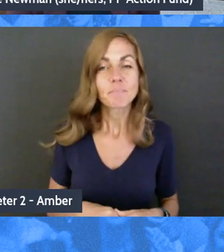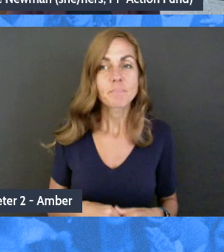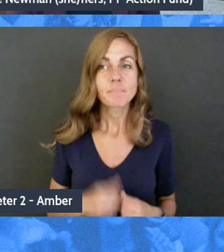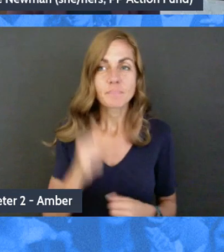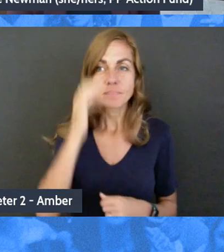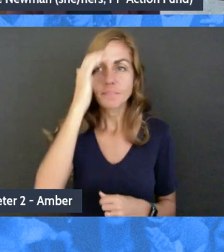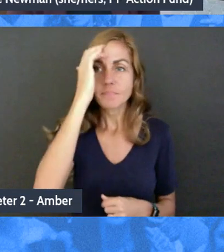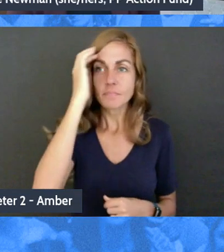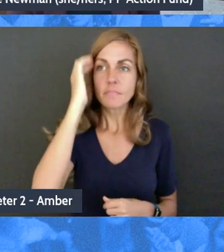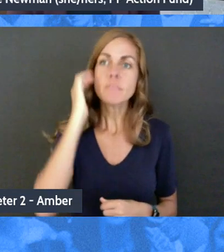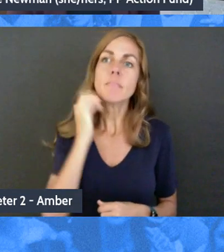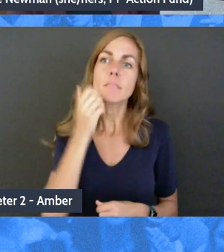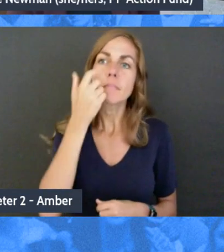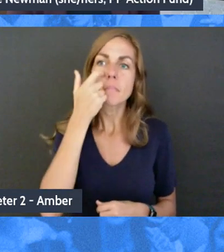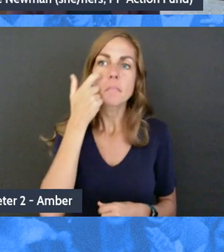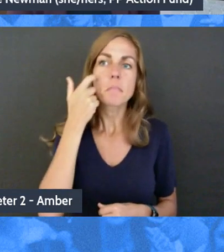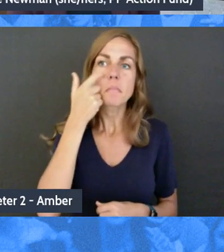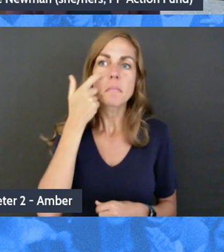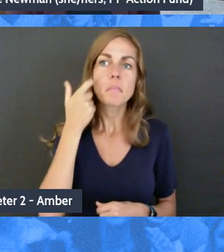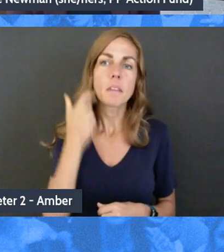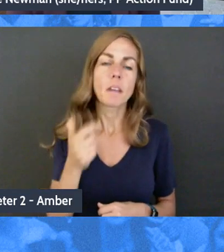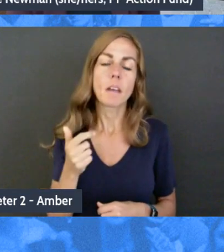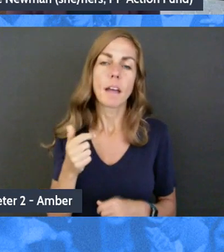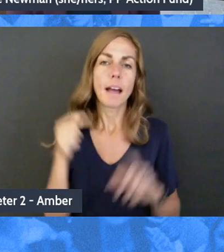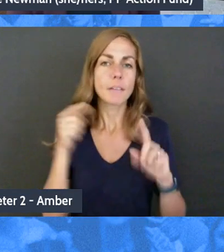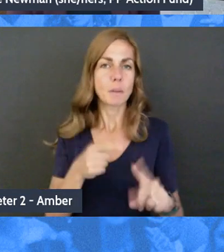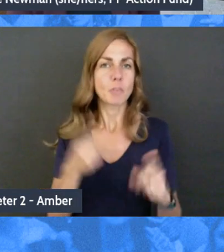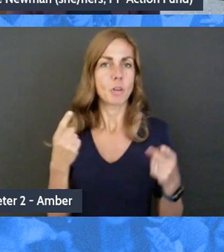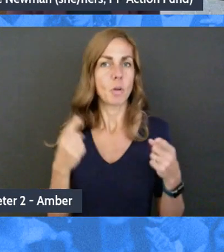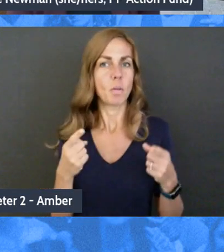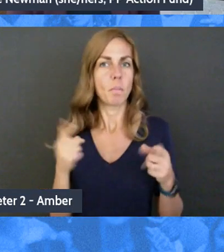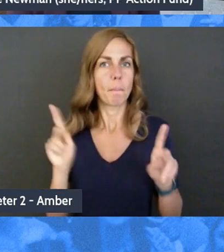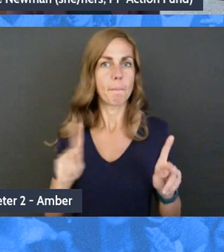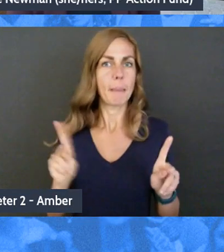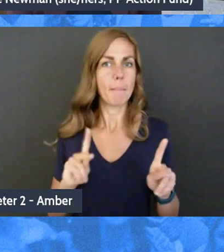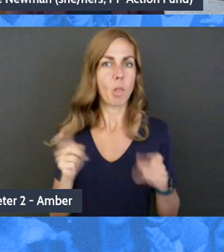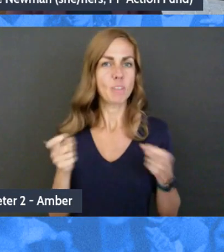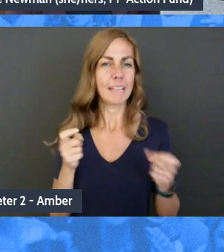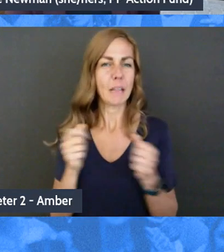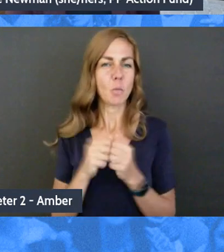and especially when those folks are dealing with those issues, sometimes all at once.